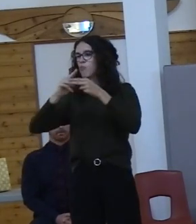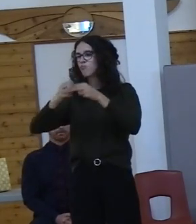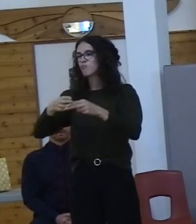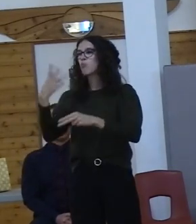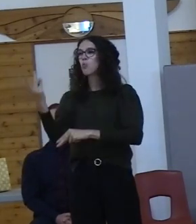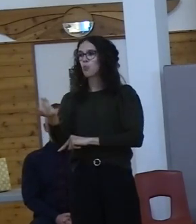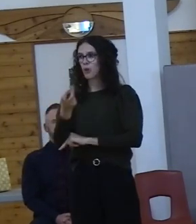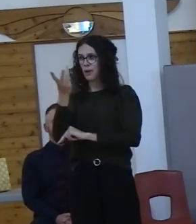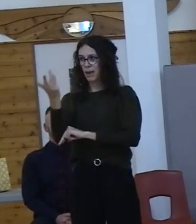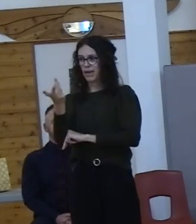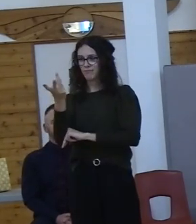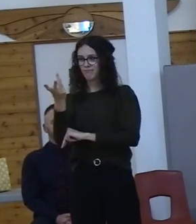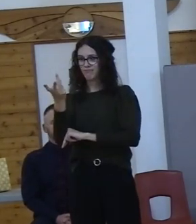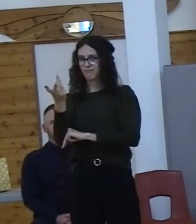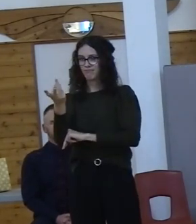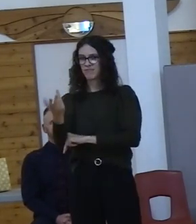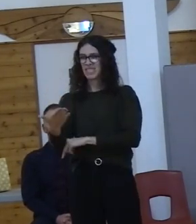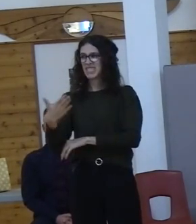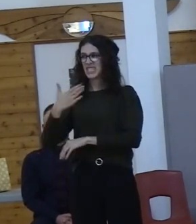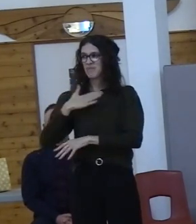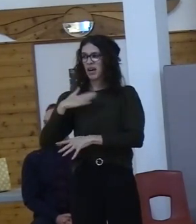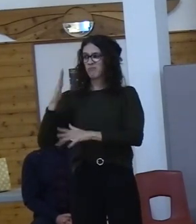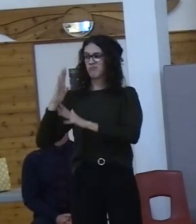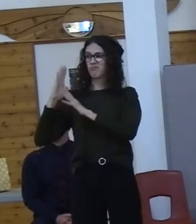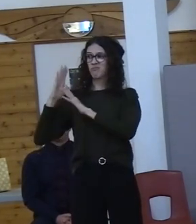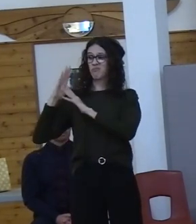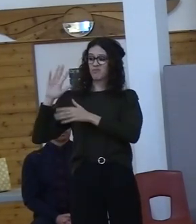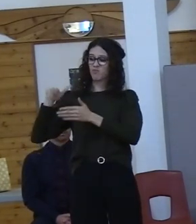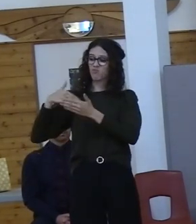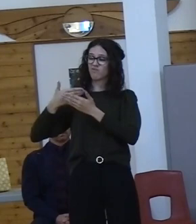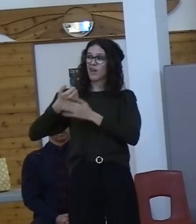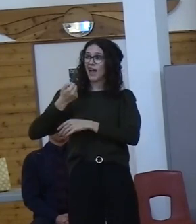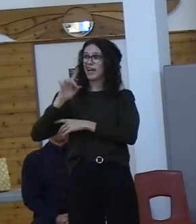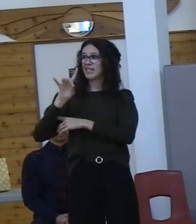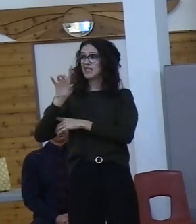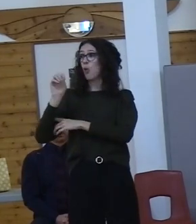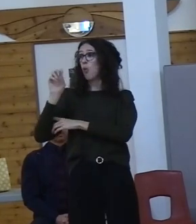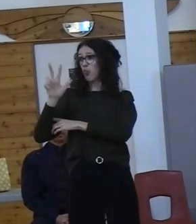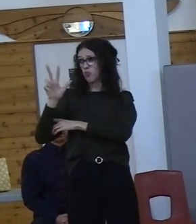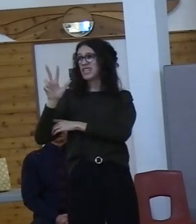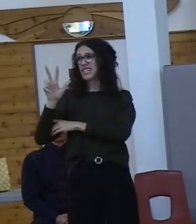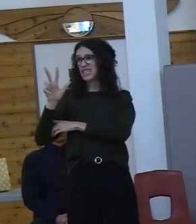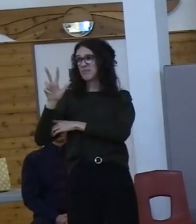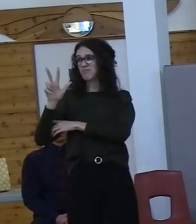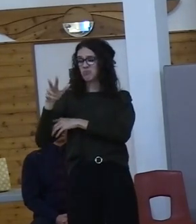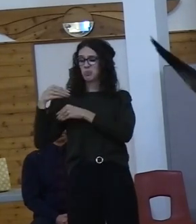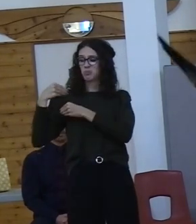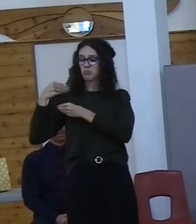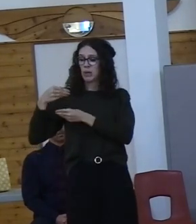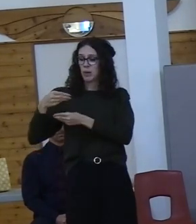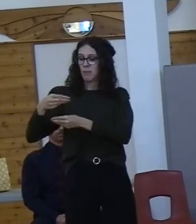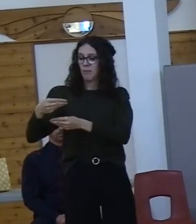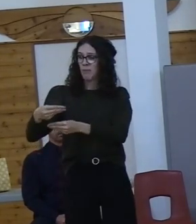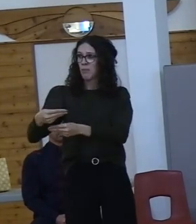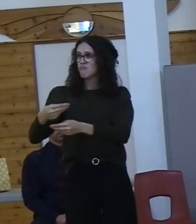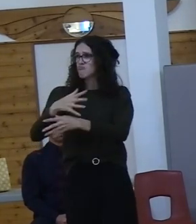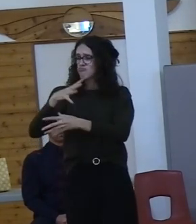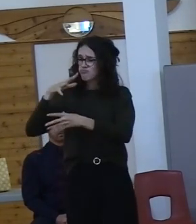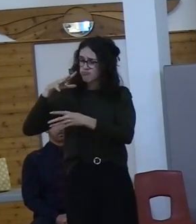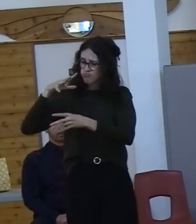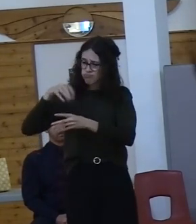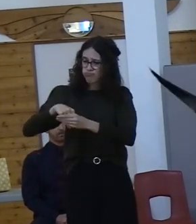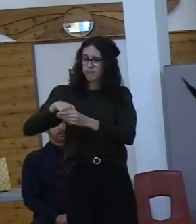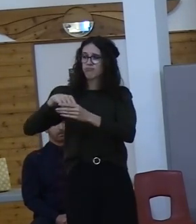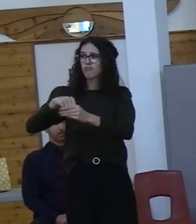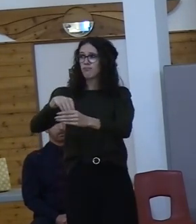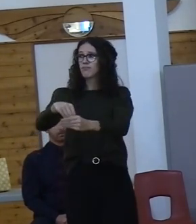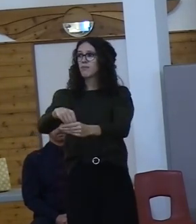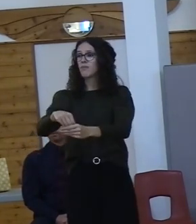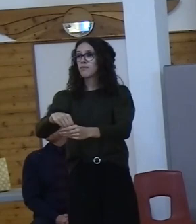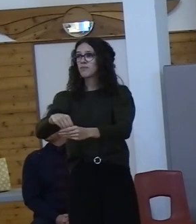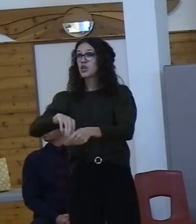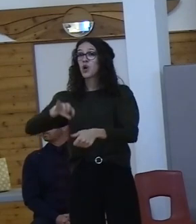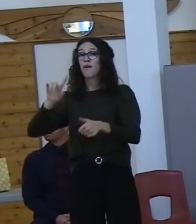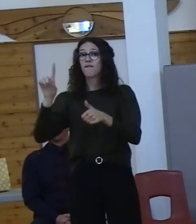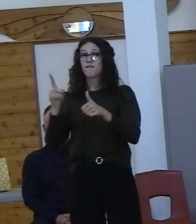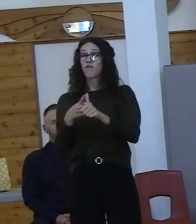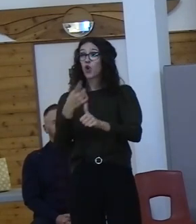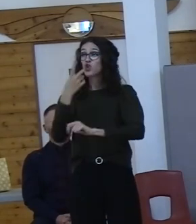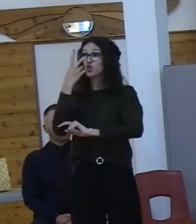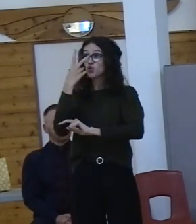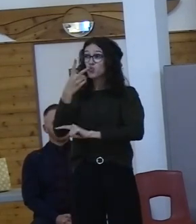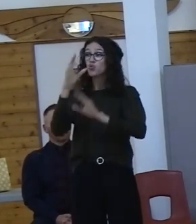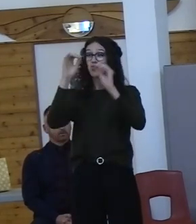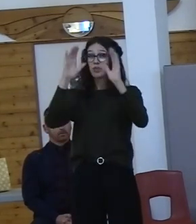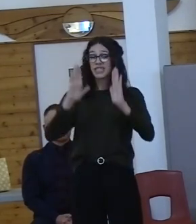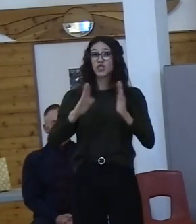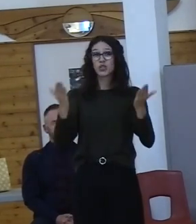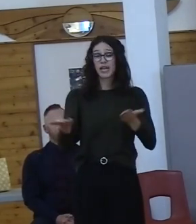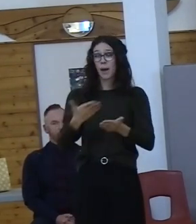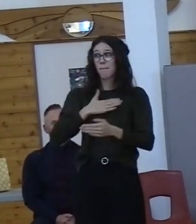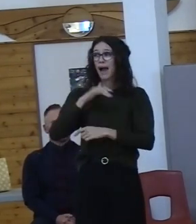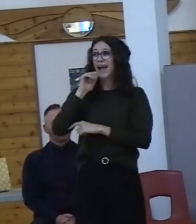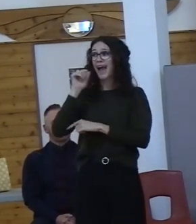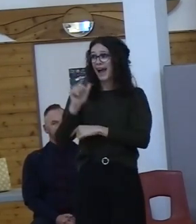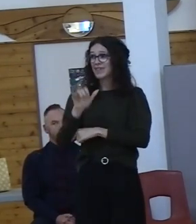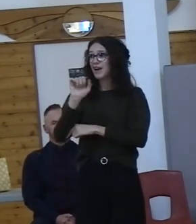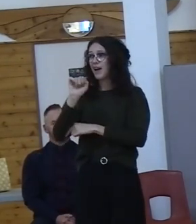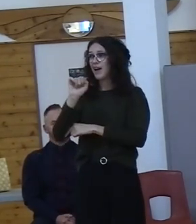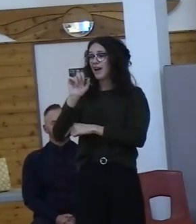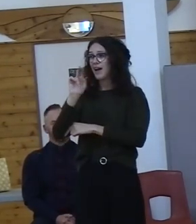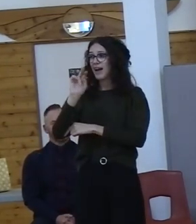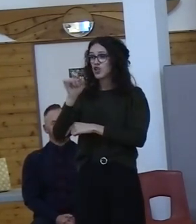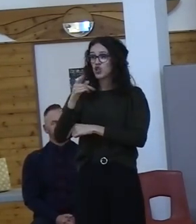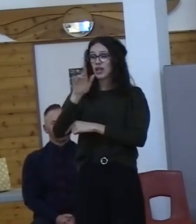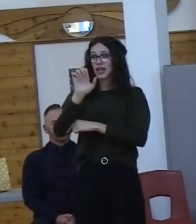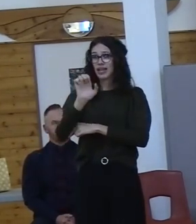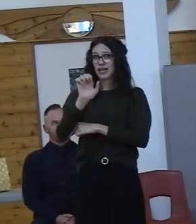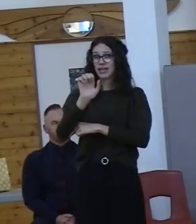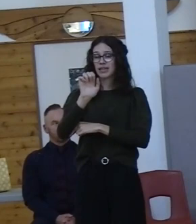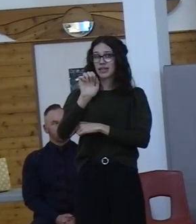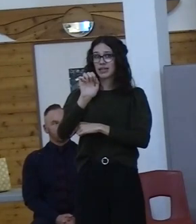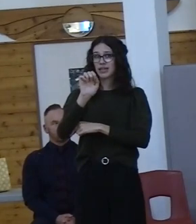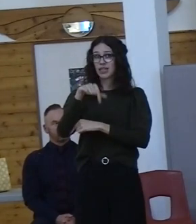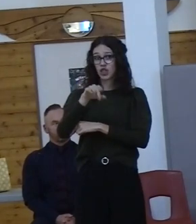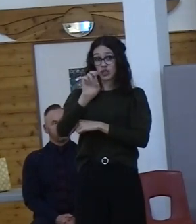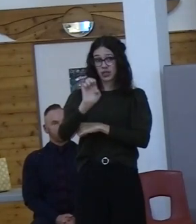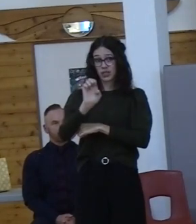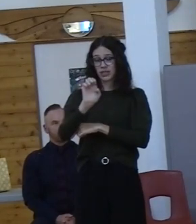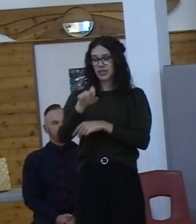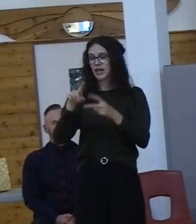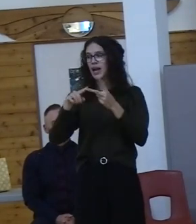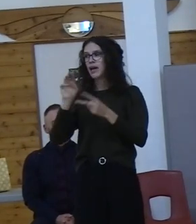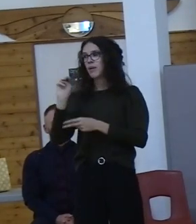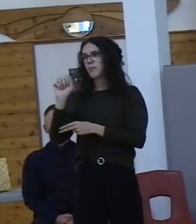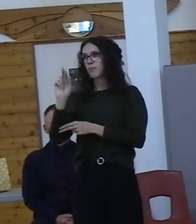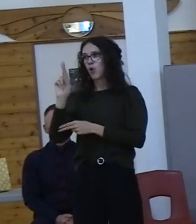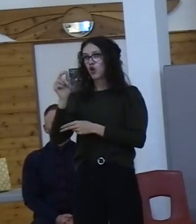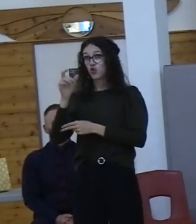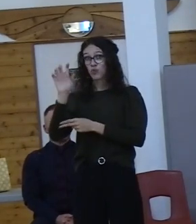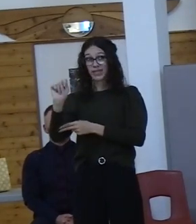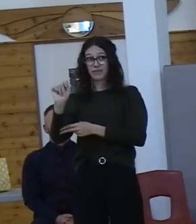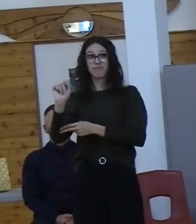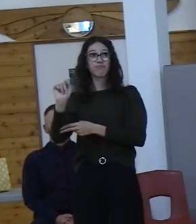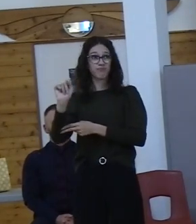My ancestors came here in 1803 to Māi To'o and took part in many things. The first two teachers out here were my great aunts, Andra Lick and Margaret Nolan.